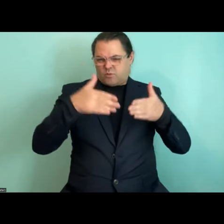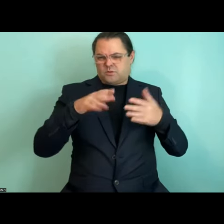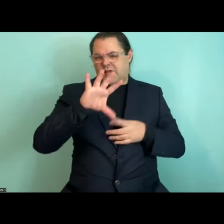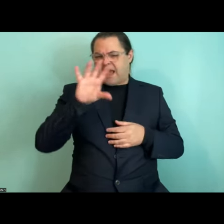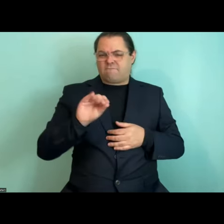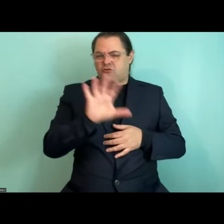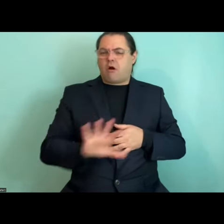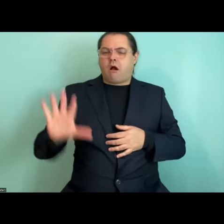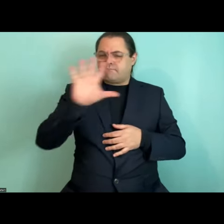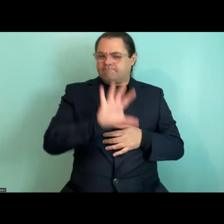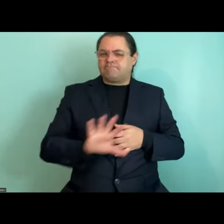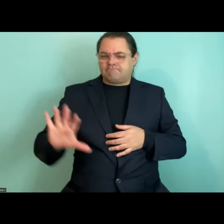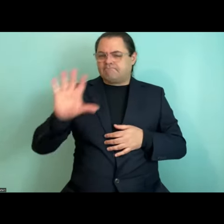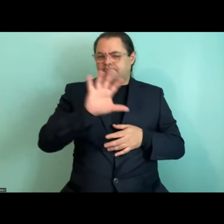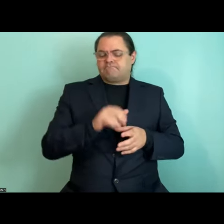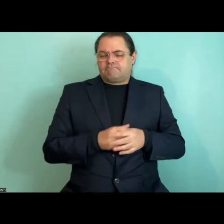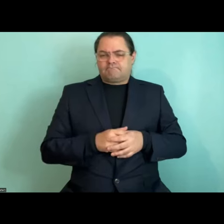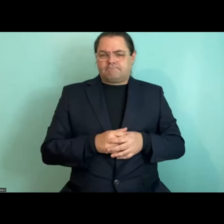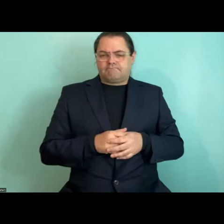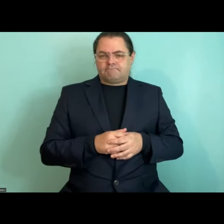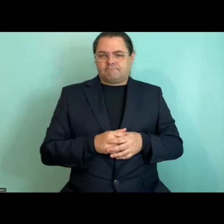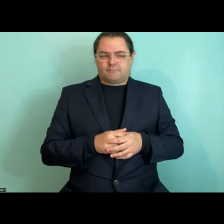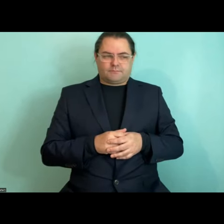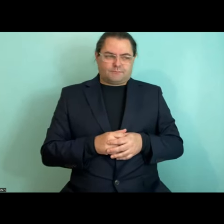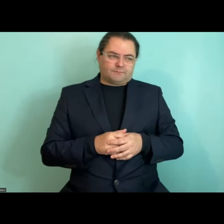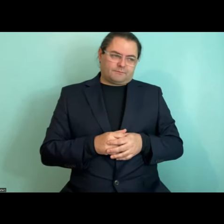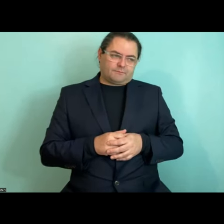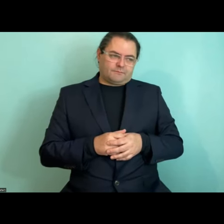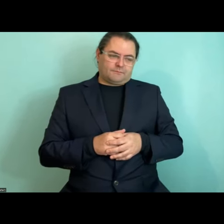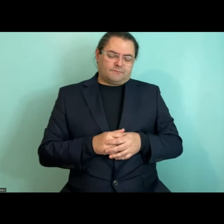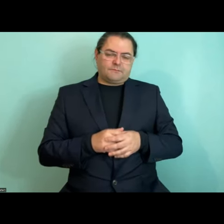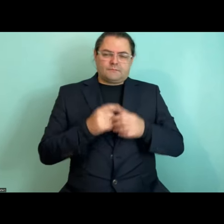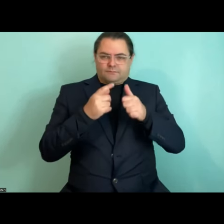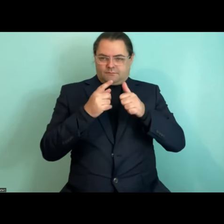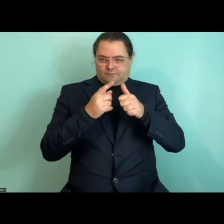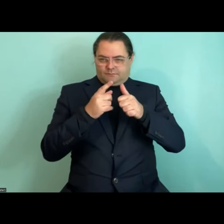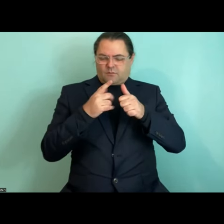v dude So Kim you see visa v the zoo is not quite yet he saw that glass, Duke law school, Nadia hush will a possibility that 70 at the coffee homes who deserve and monkey so again